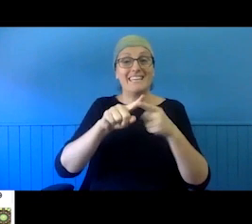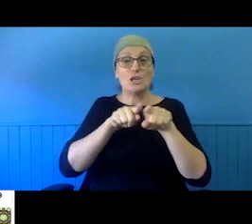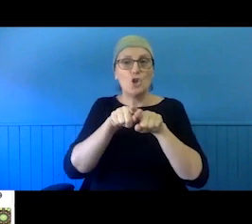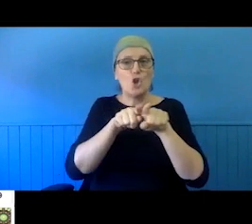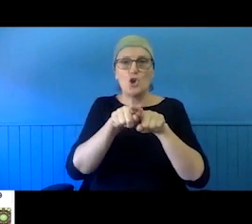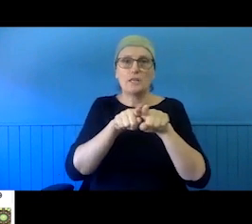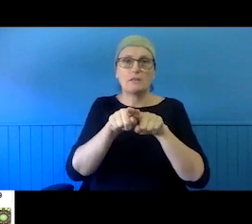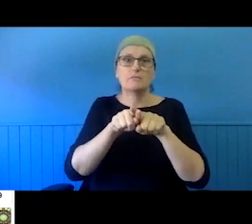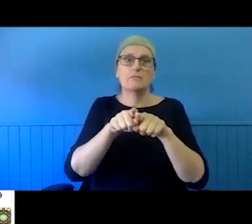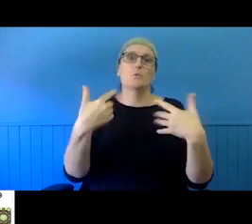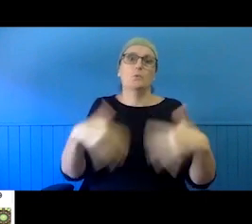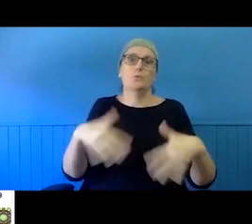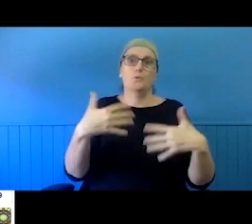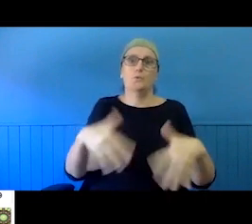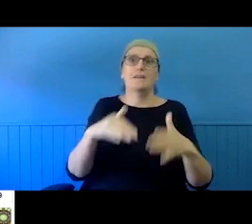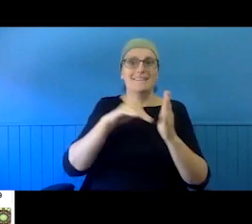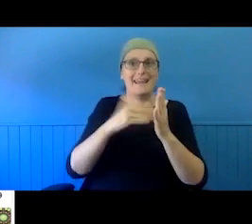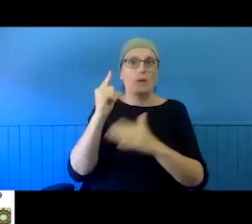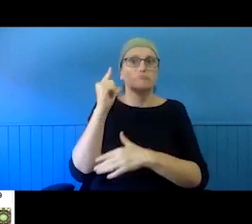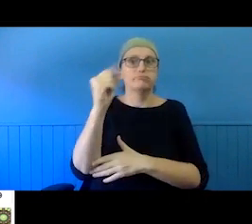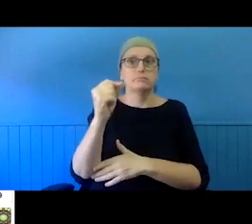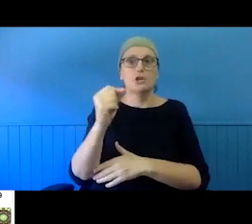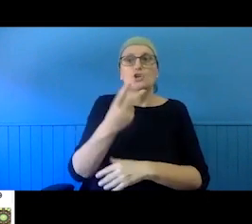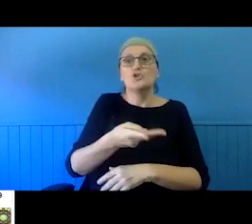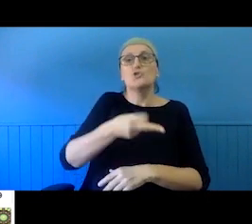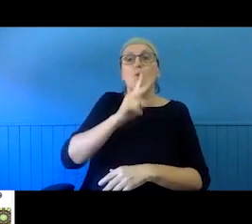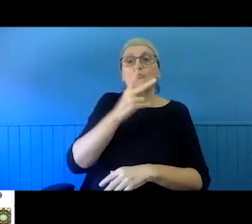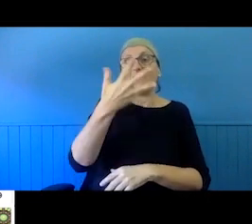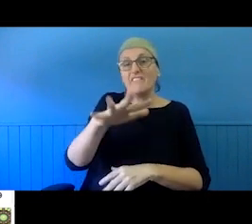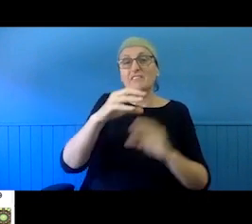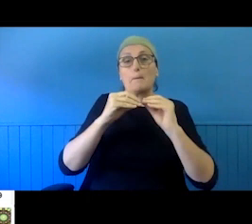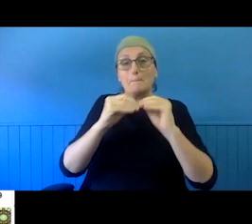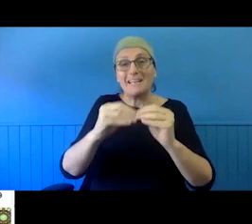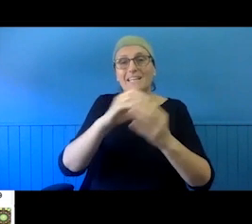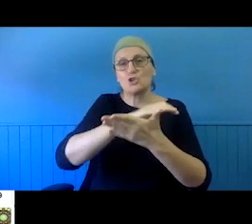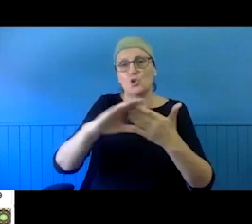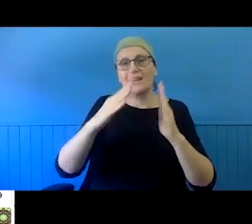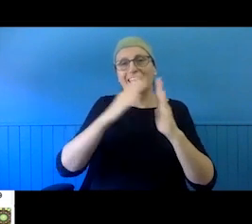reckon, by 2025. Growing at nearly 10% a year. Four quick examples -